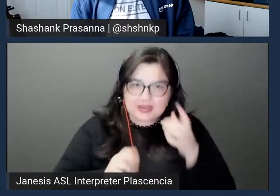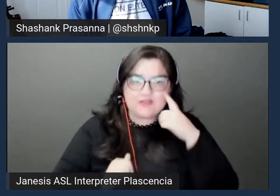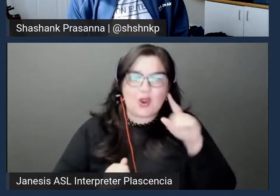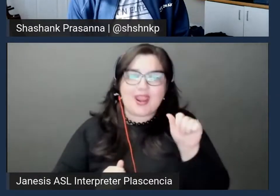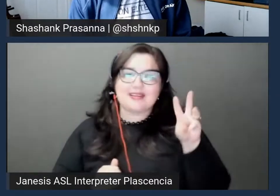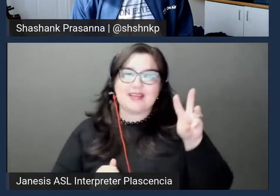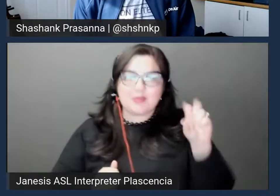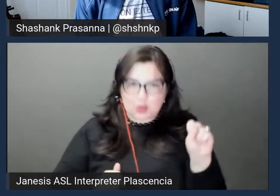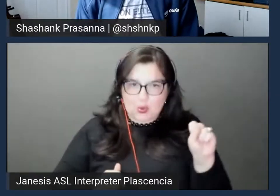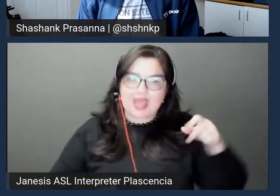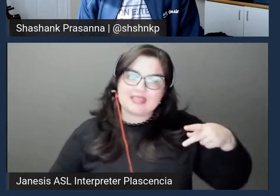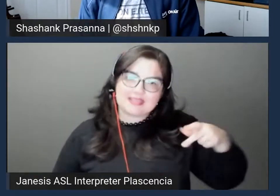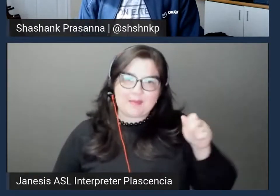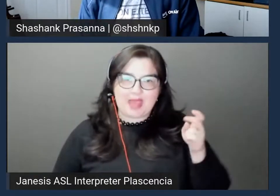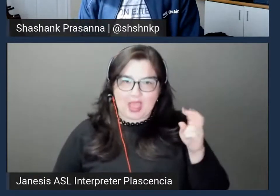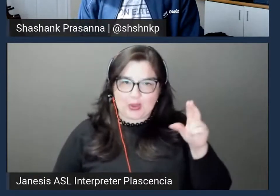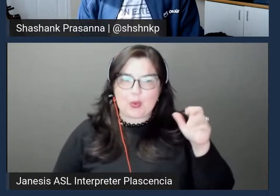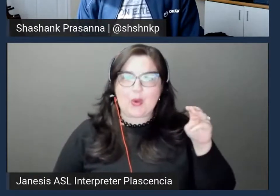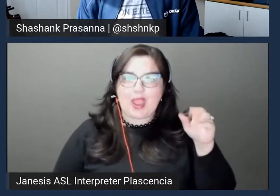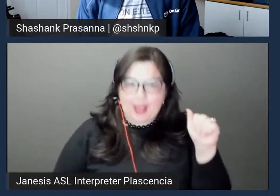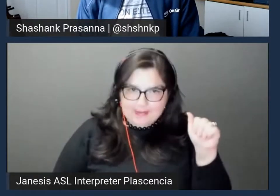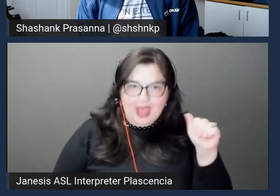and I'm here to talk to you a little bit more about that.